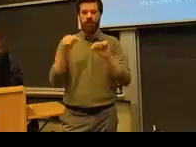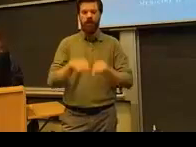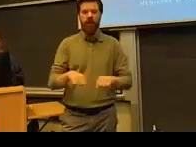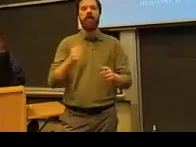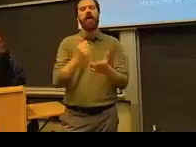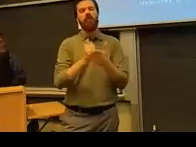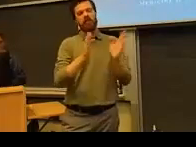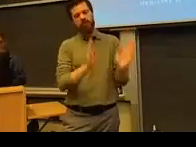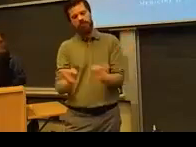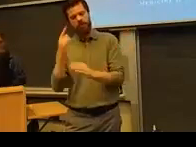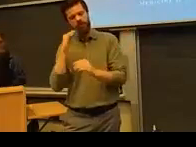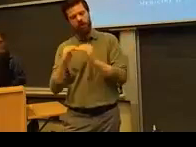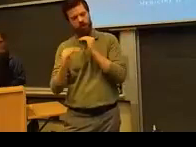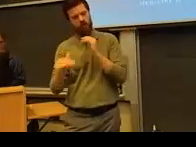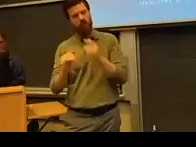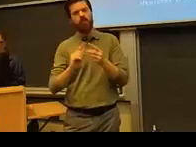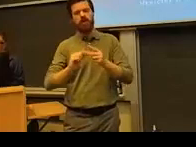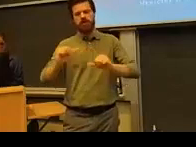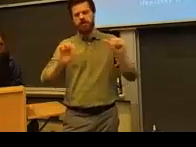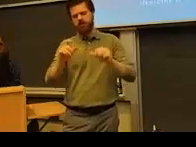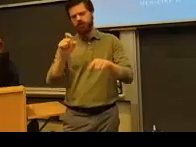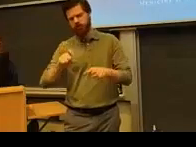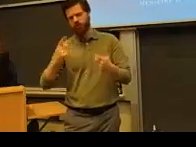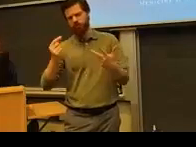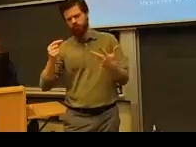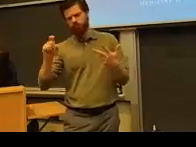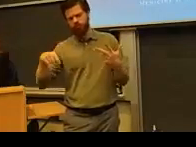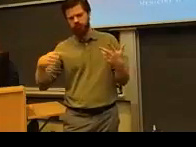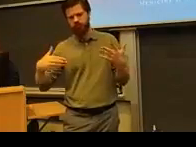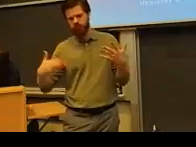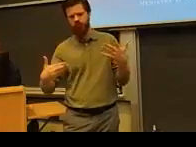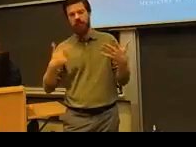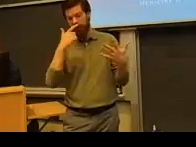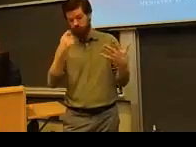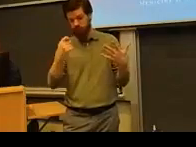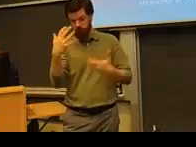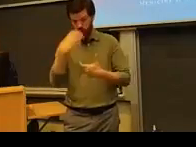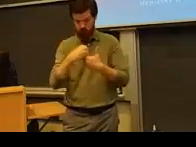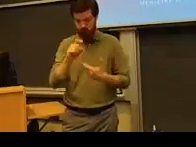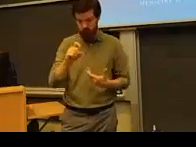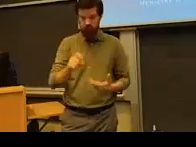the unit and to assess what their needs are and their and their interest in participating and